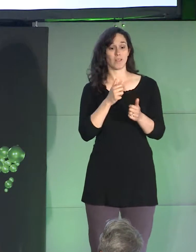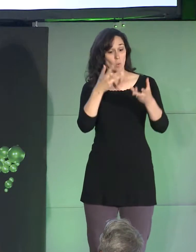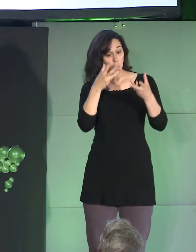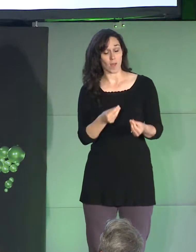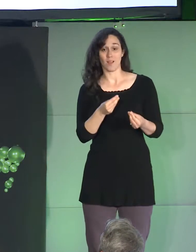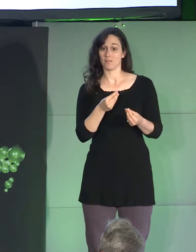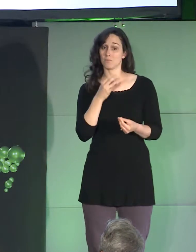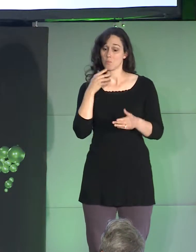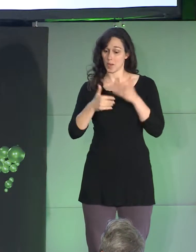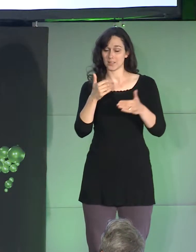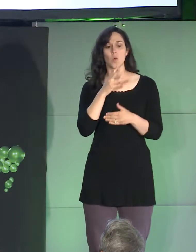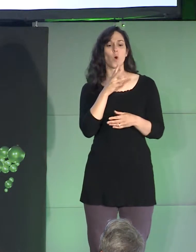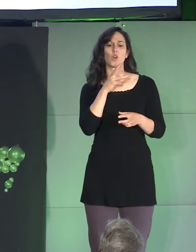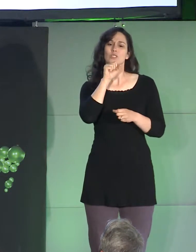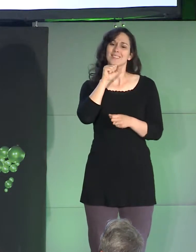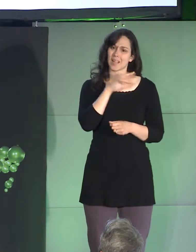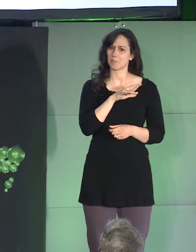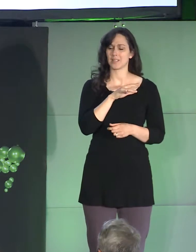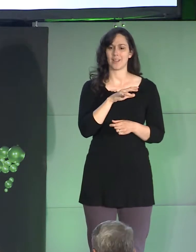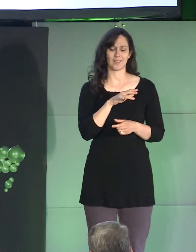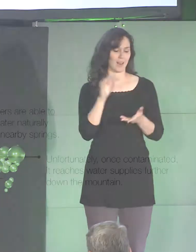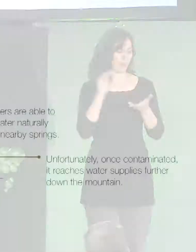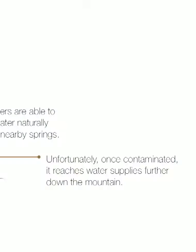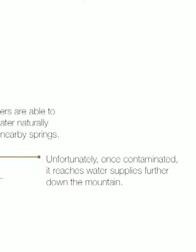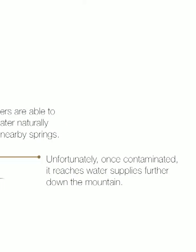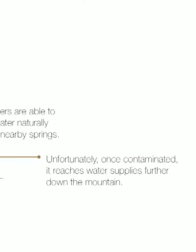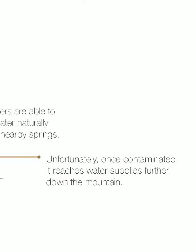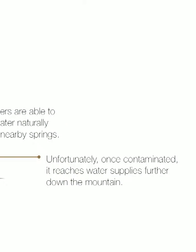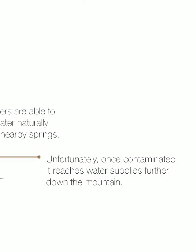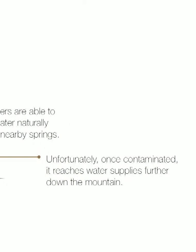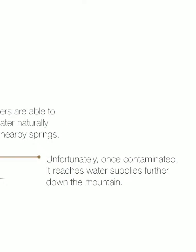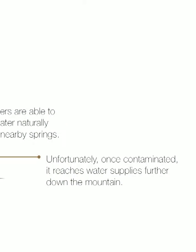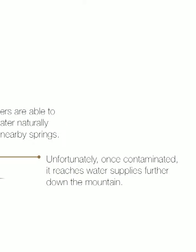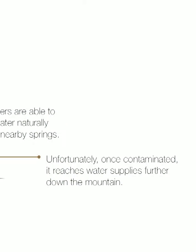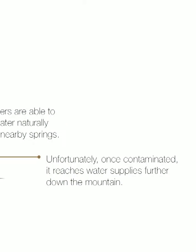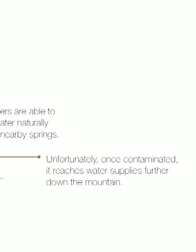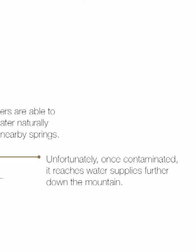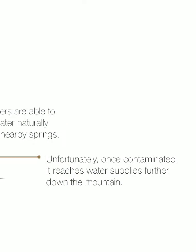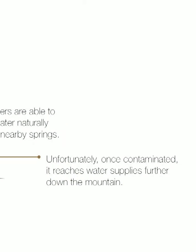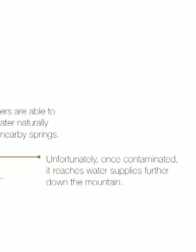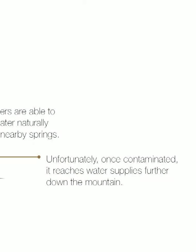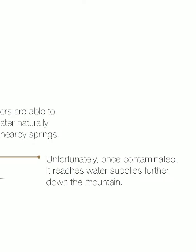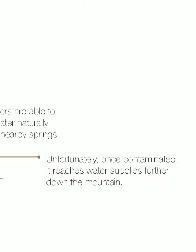the water is contaminated. And due to a lack of infrastructure to manage this water waste, it runs off into nearby drinking supplies.